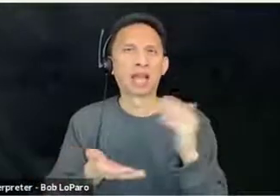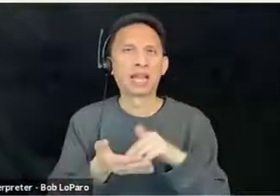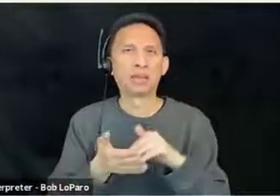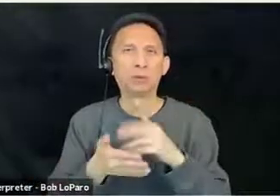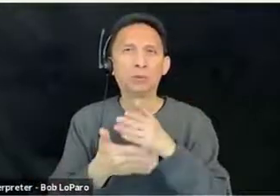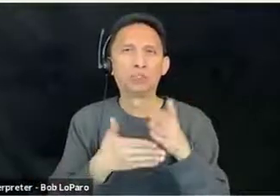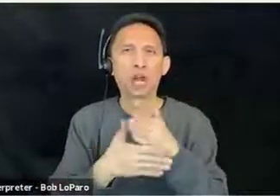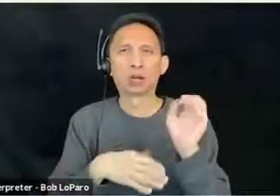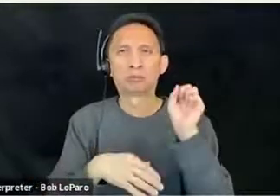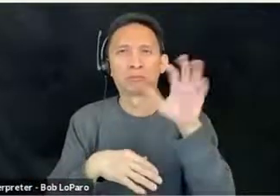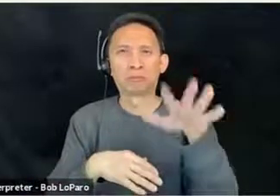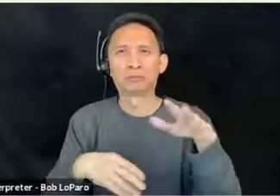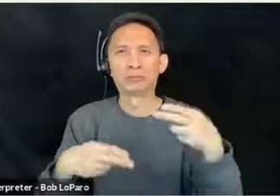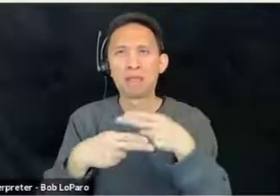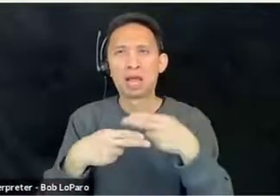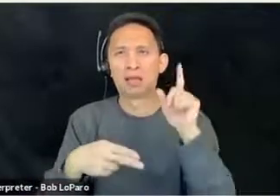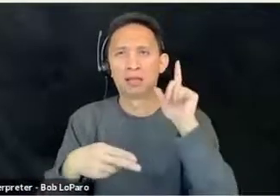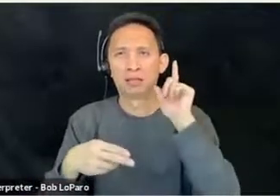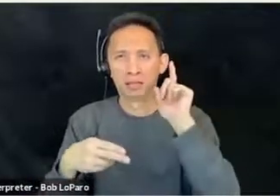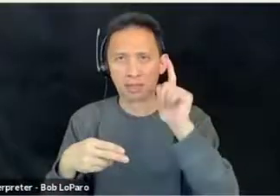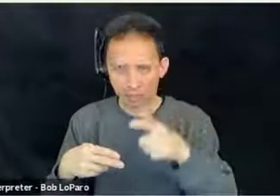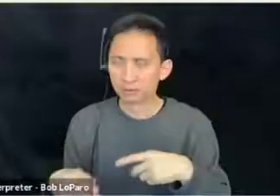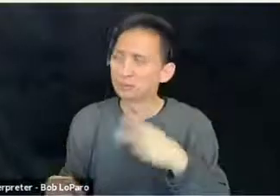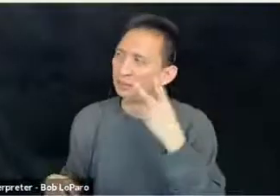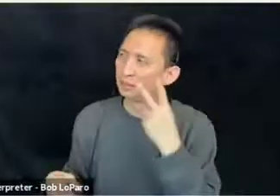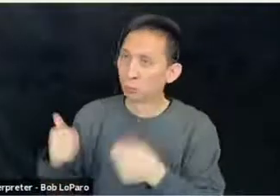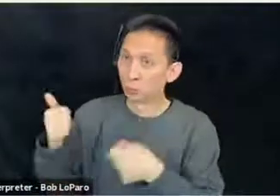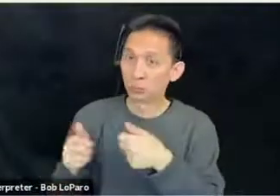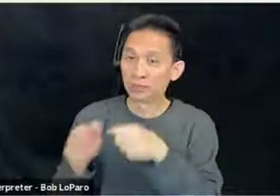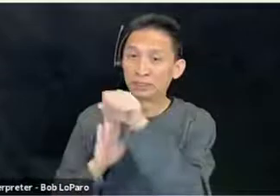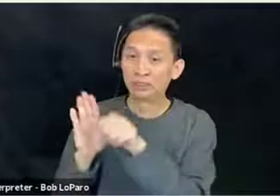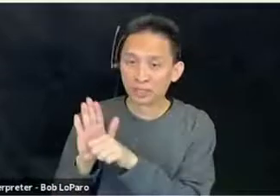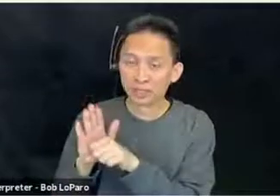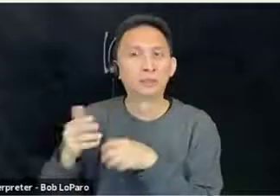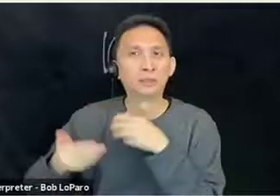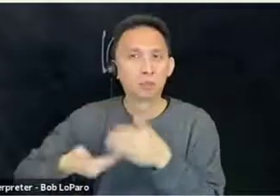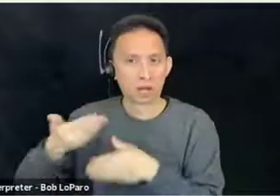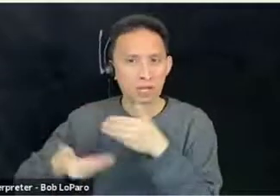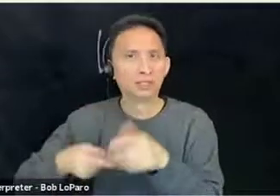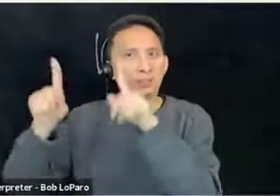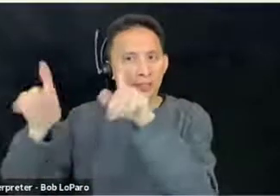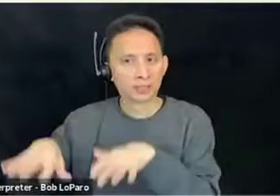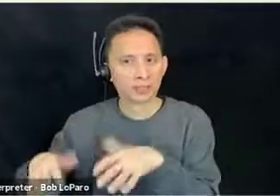are actually in the process of testing, which ones have just recently started testing,